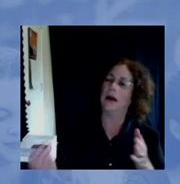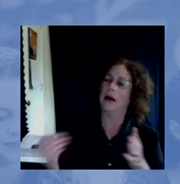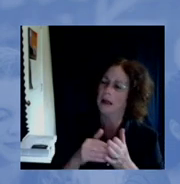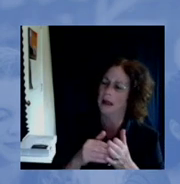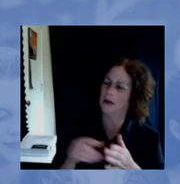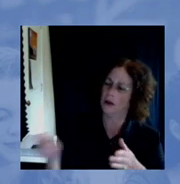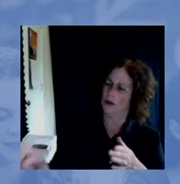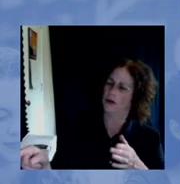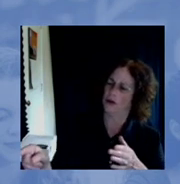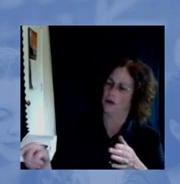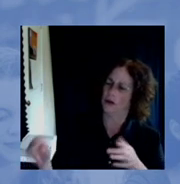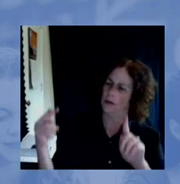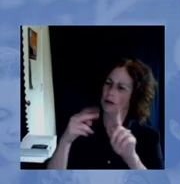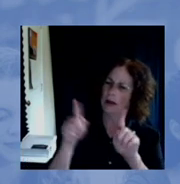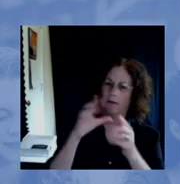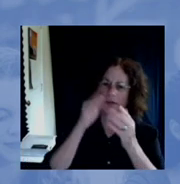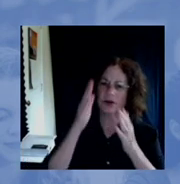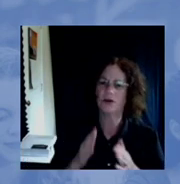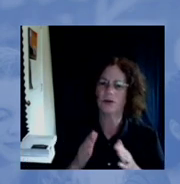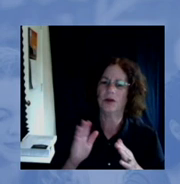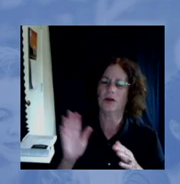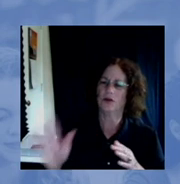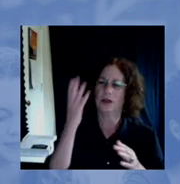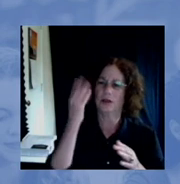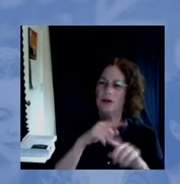YOU EXPERIENCE SCHOOL DIFFERENTLY THAN THE ADULTS OFTEN.